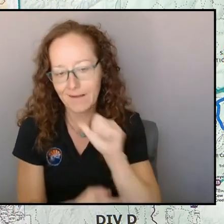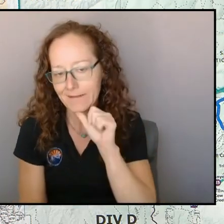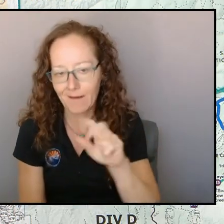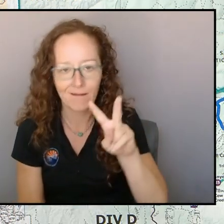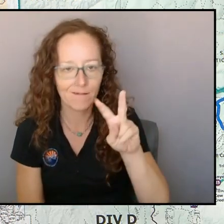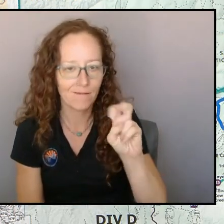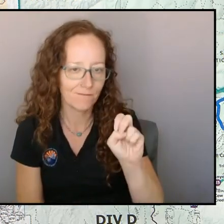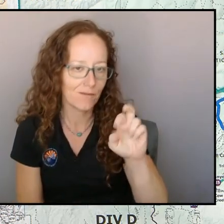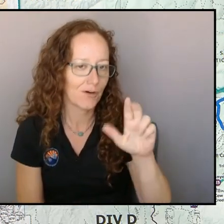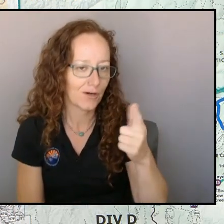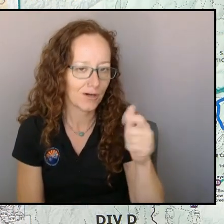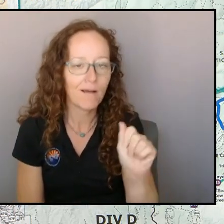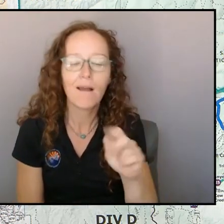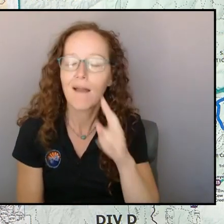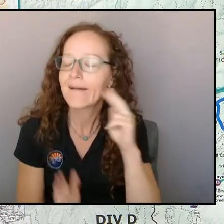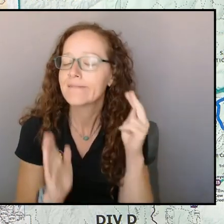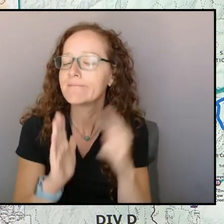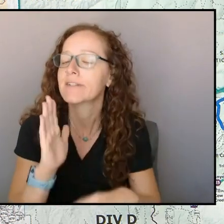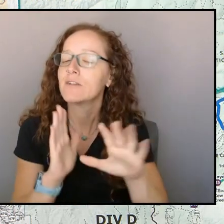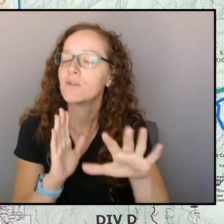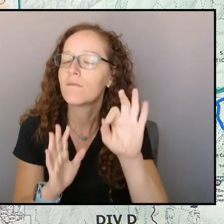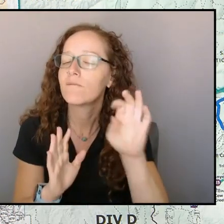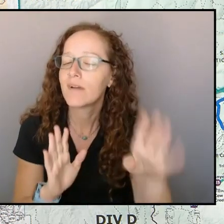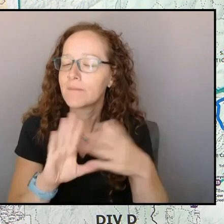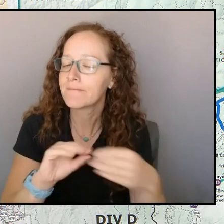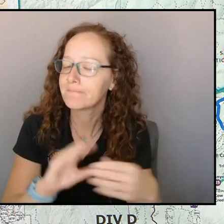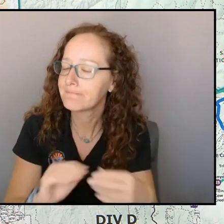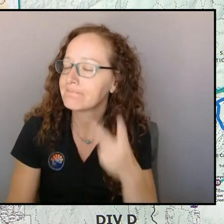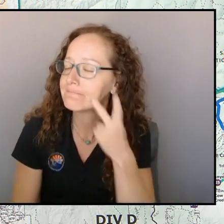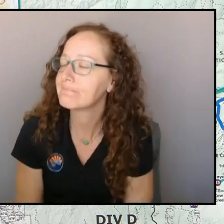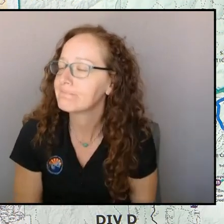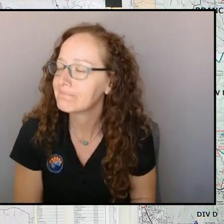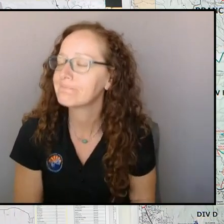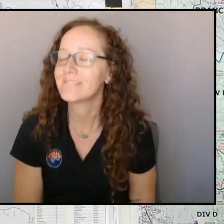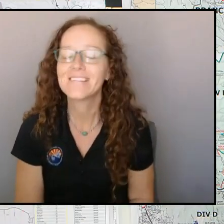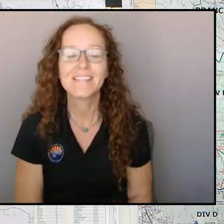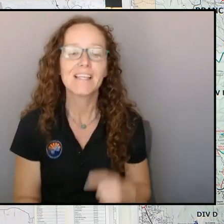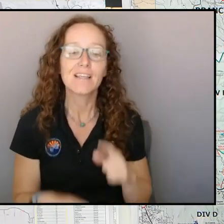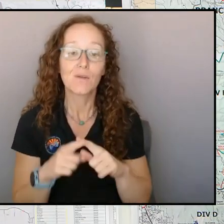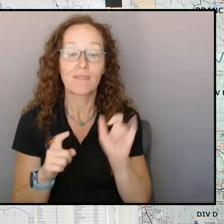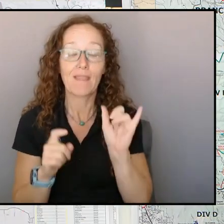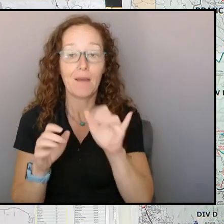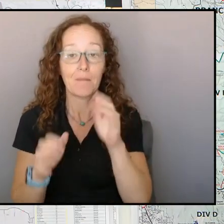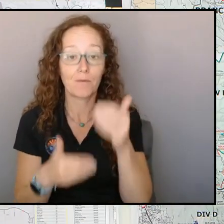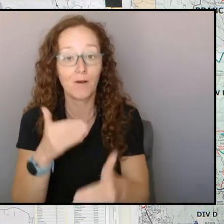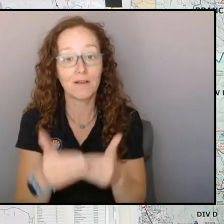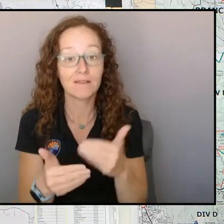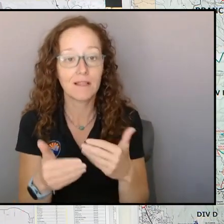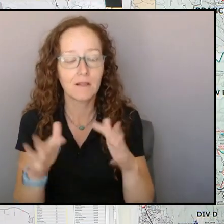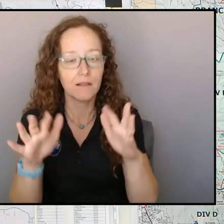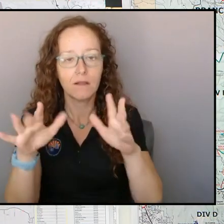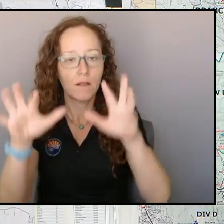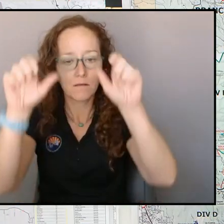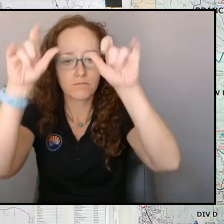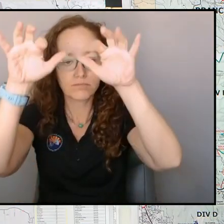So what that is, it's an evaporative process so that rainfall makes it a little bit down toward the surface and